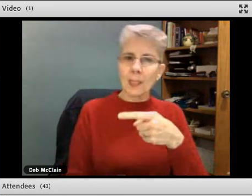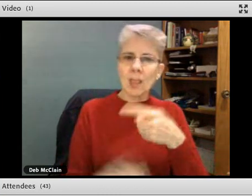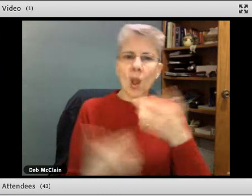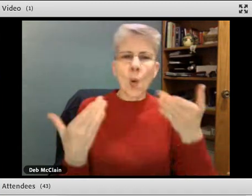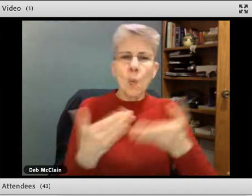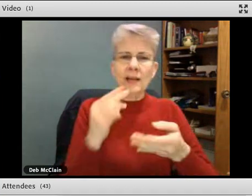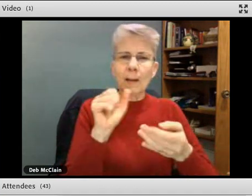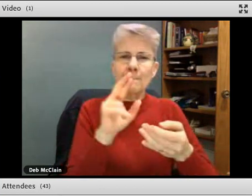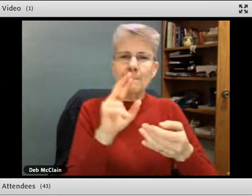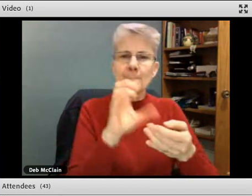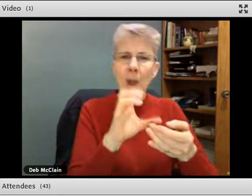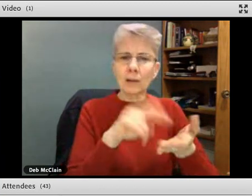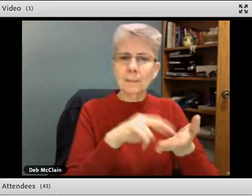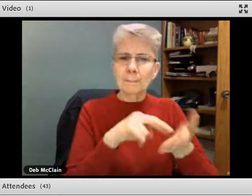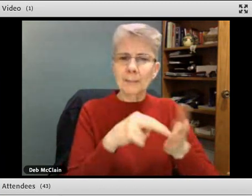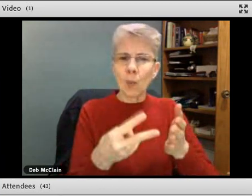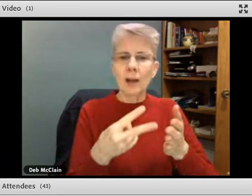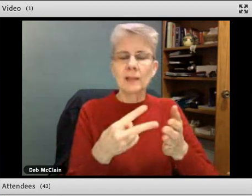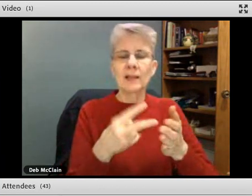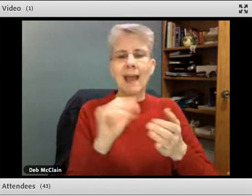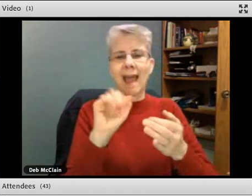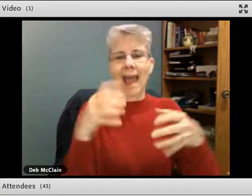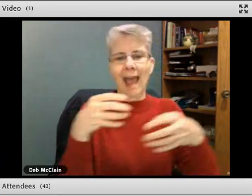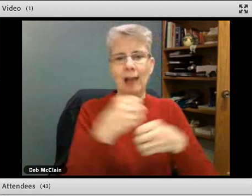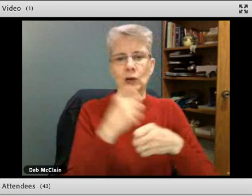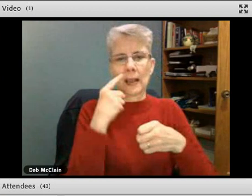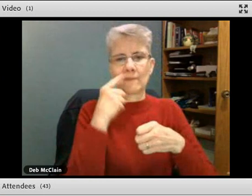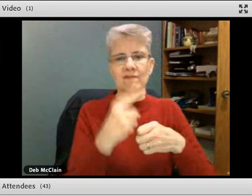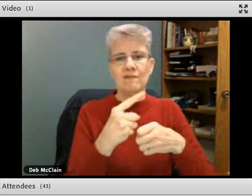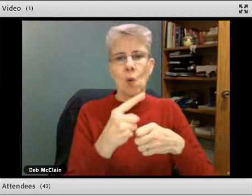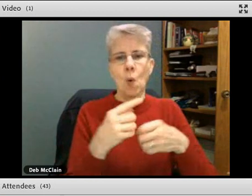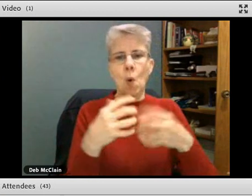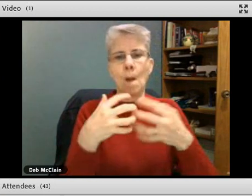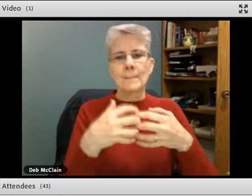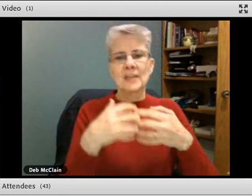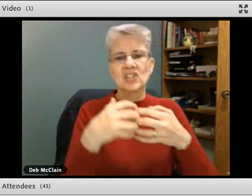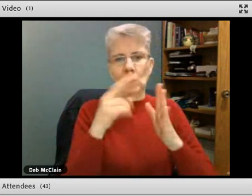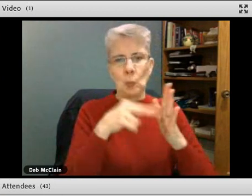MARC is an acronym for machine-readable cataloging.